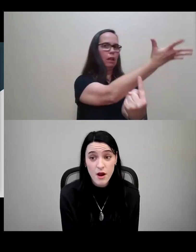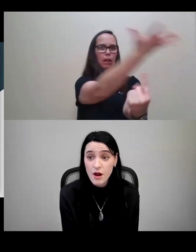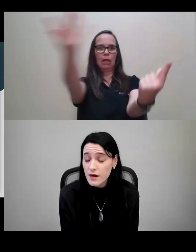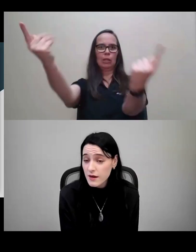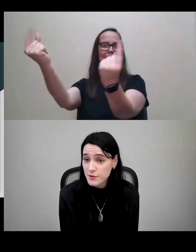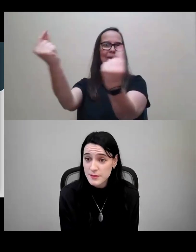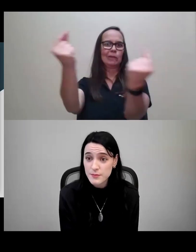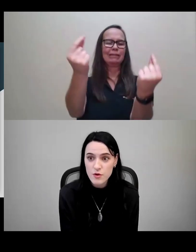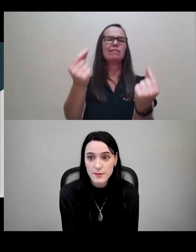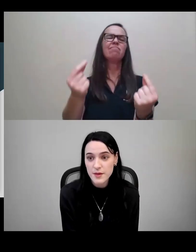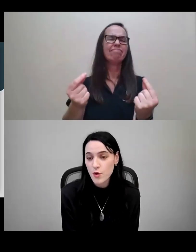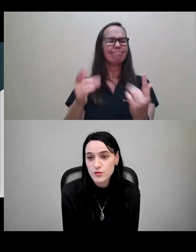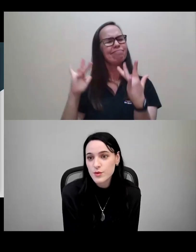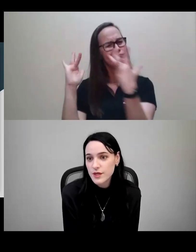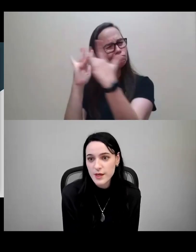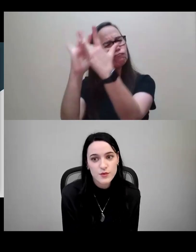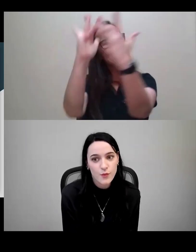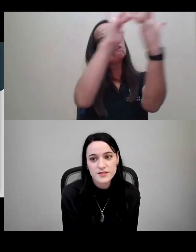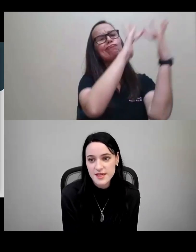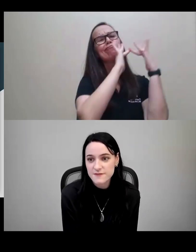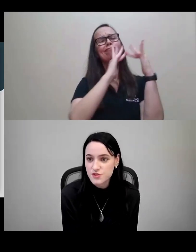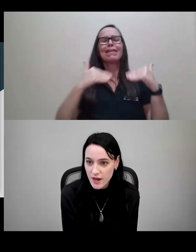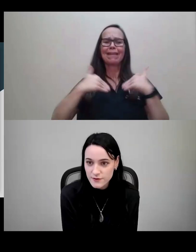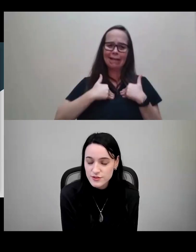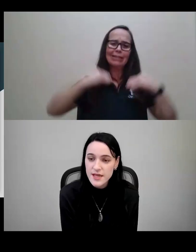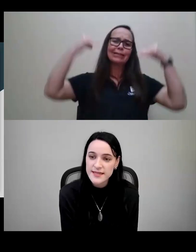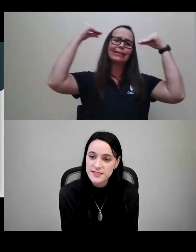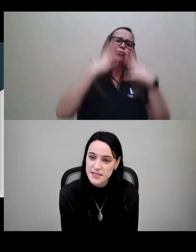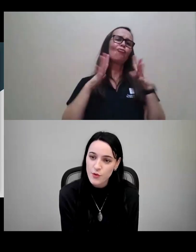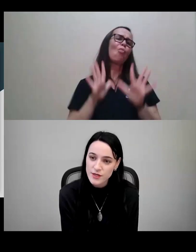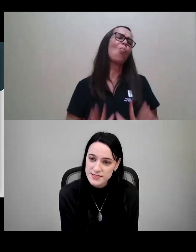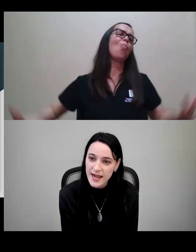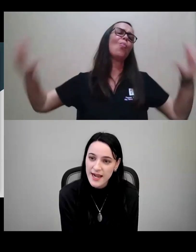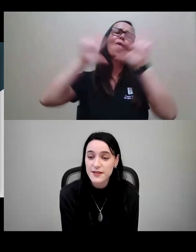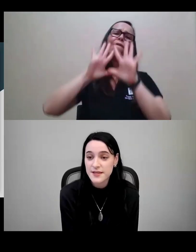Maybe there are other people or maybe I'm only working with one deaf child. It's important to